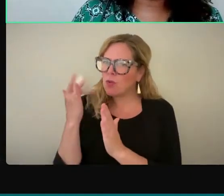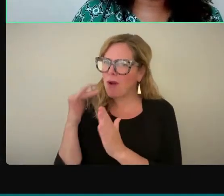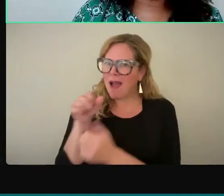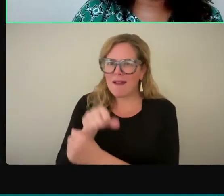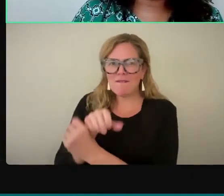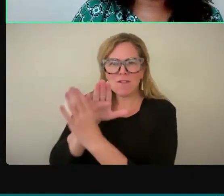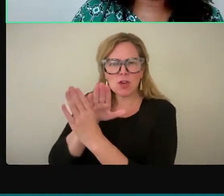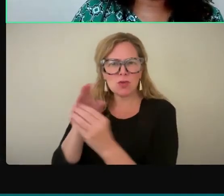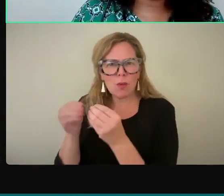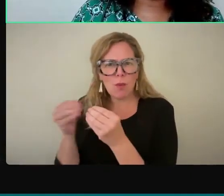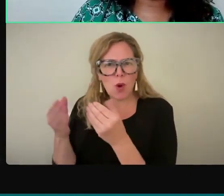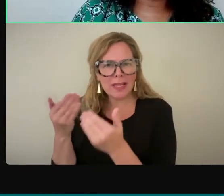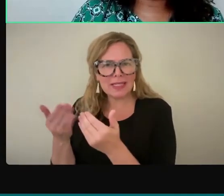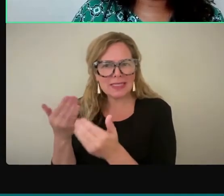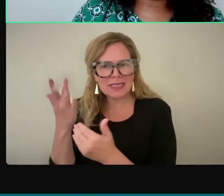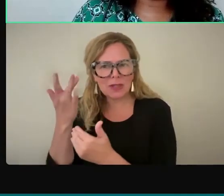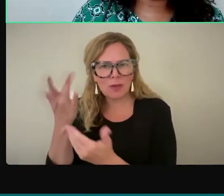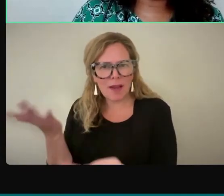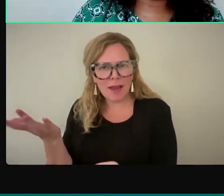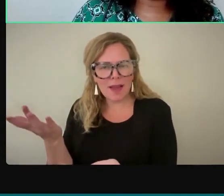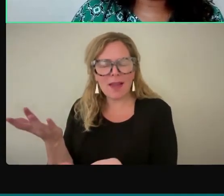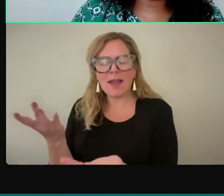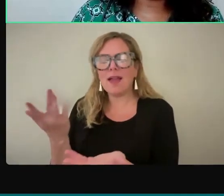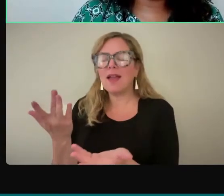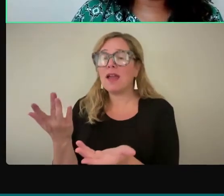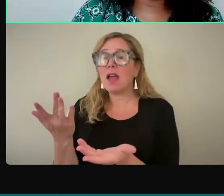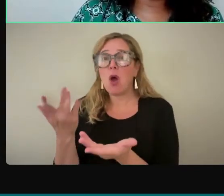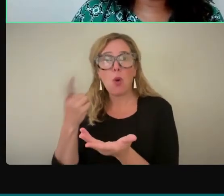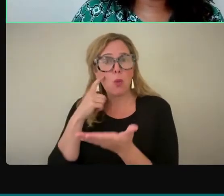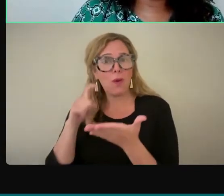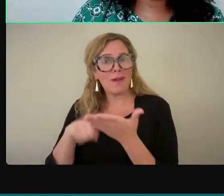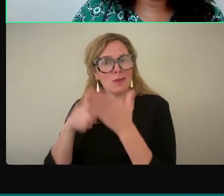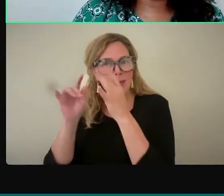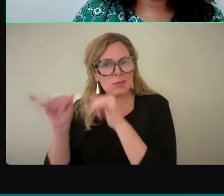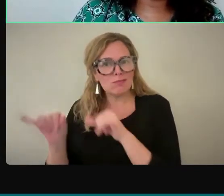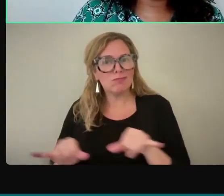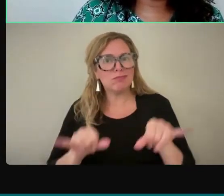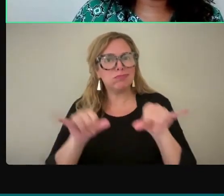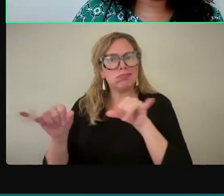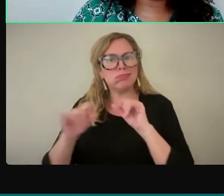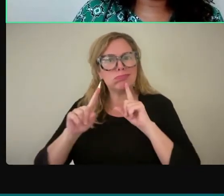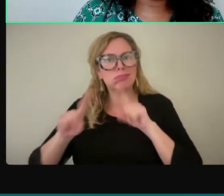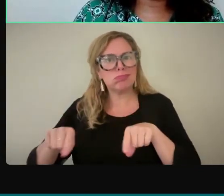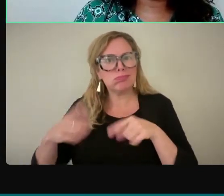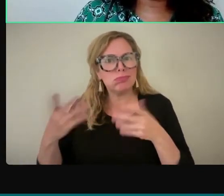common themes that came up, about 70% of the responses, had to do with a reduction